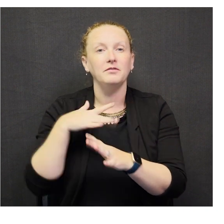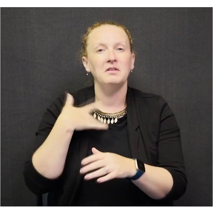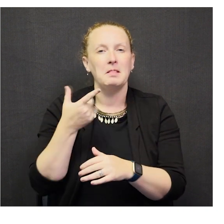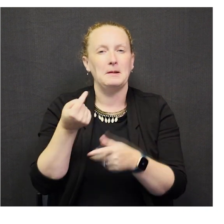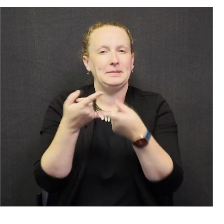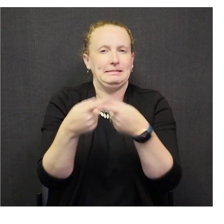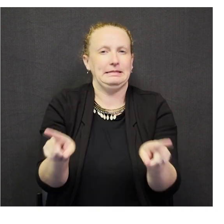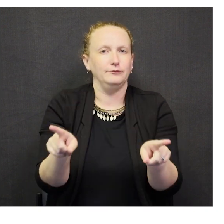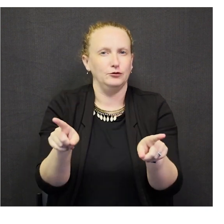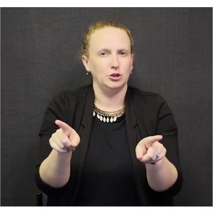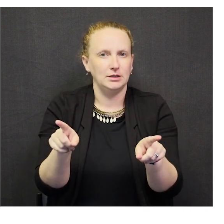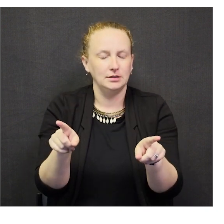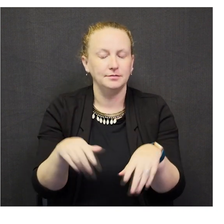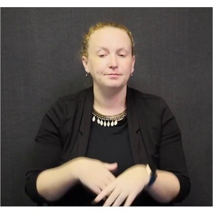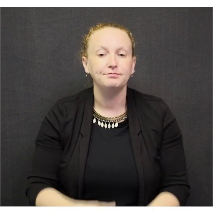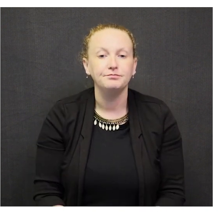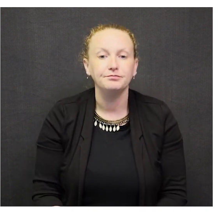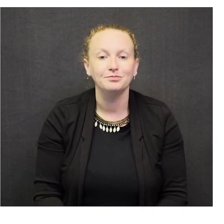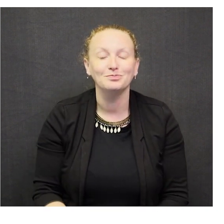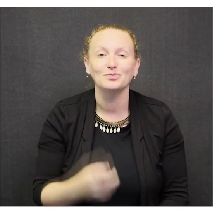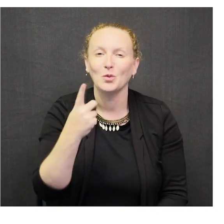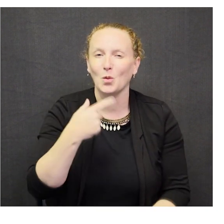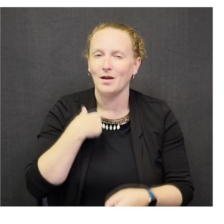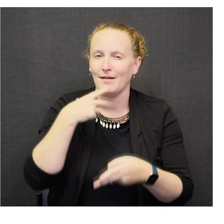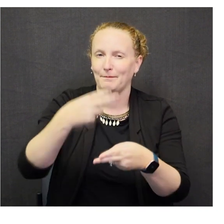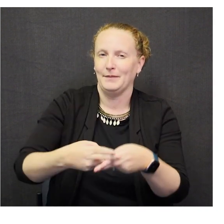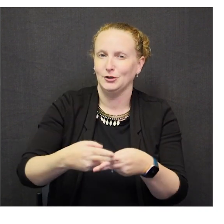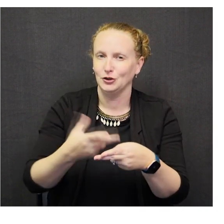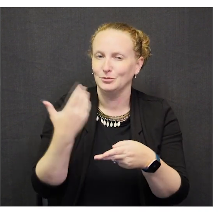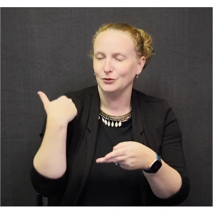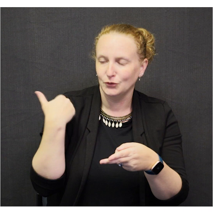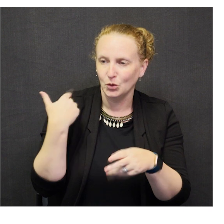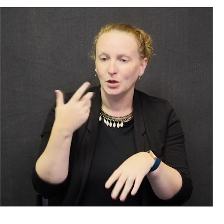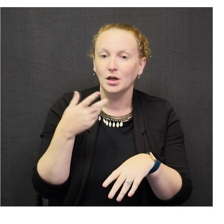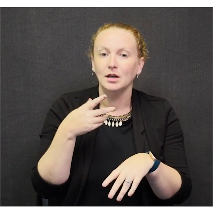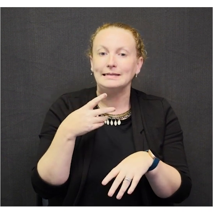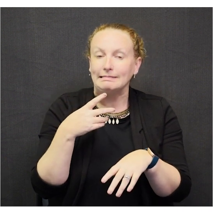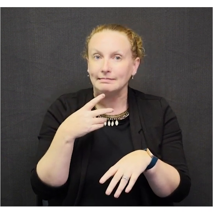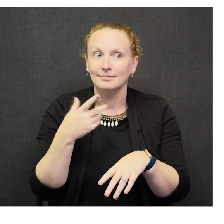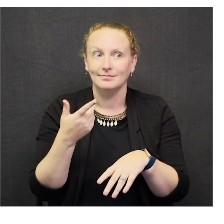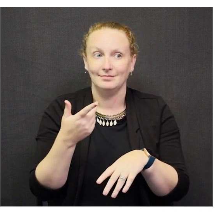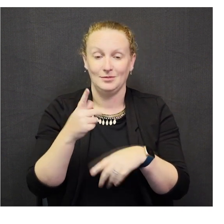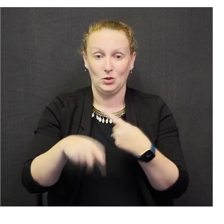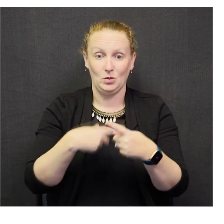is you have a visual into the providers home sometimes, and the provider may have a visual